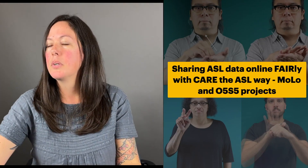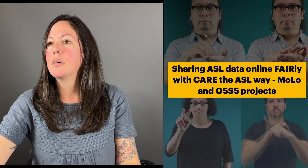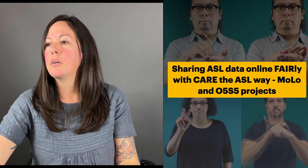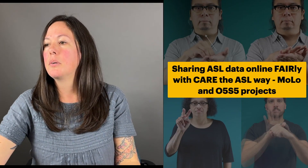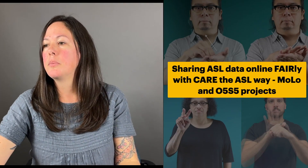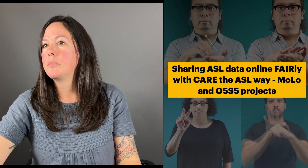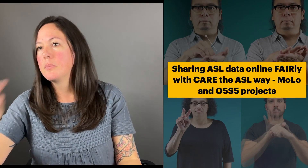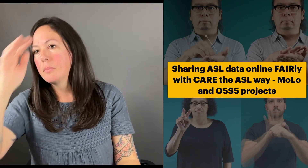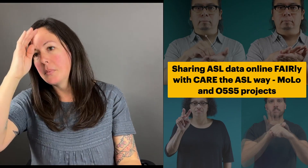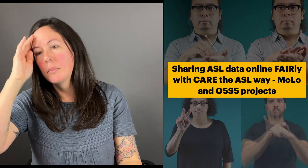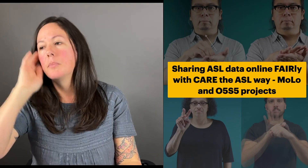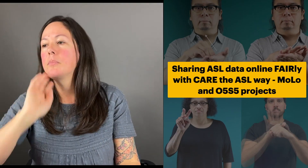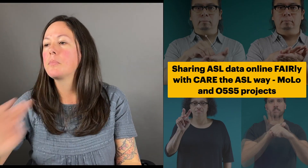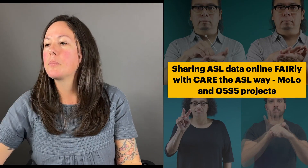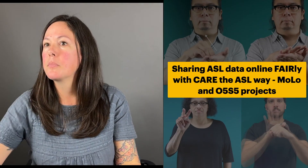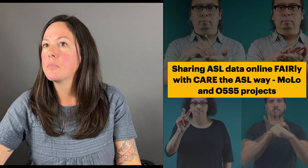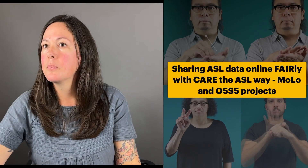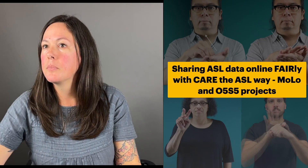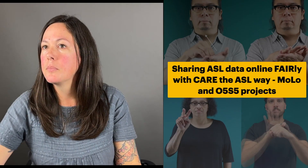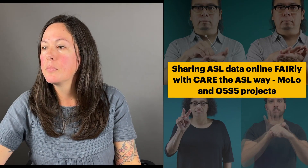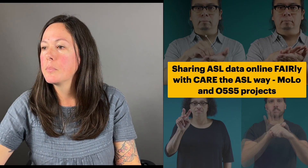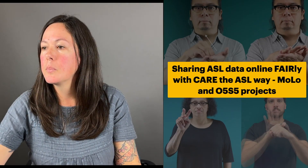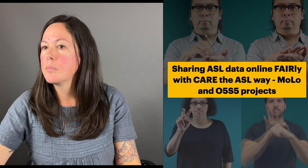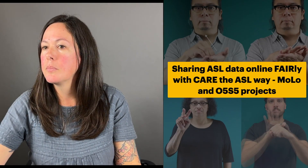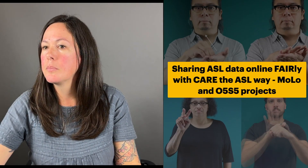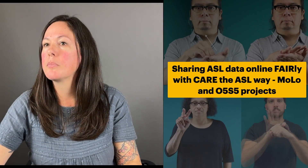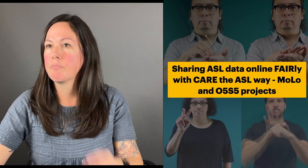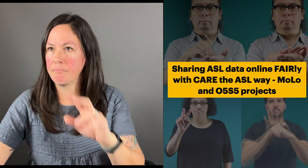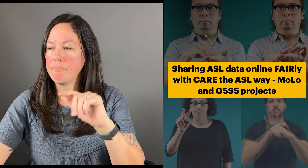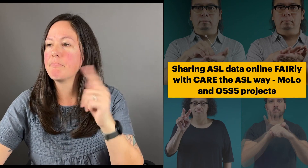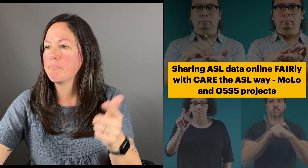now working to share these videos more